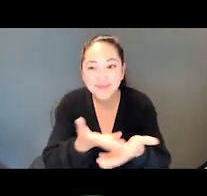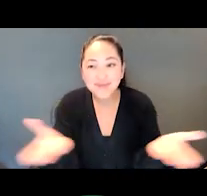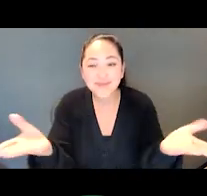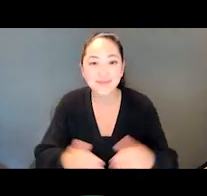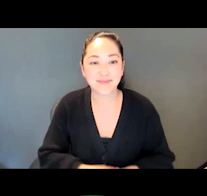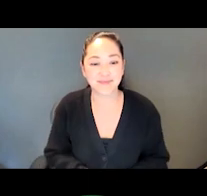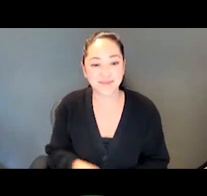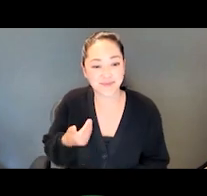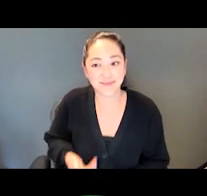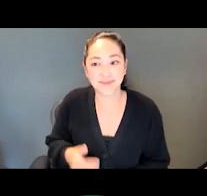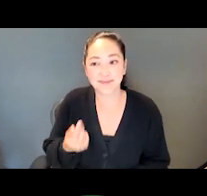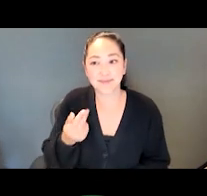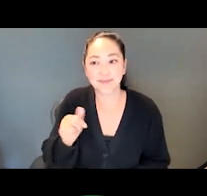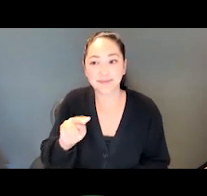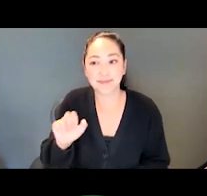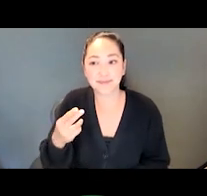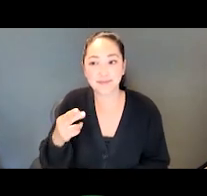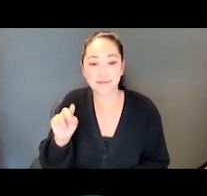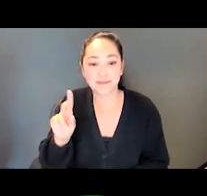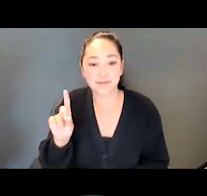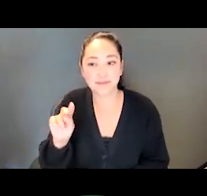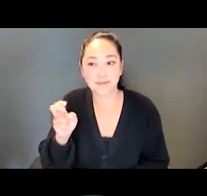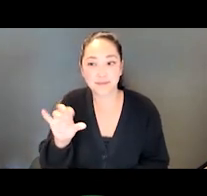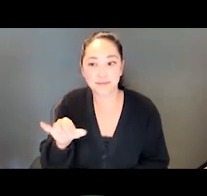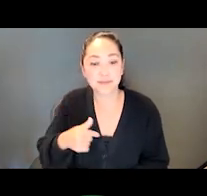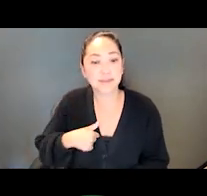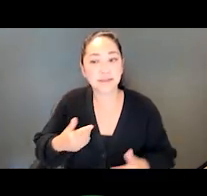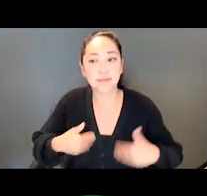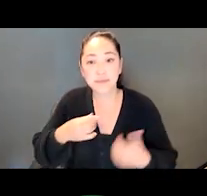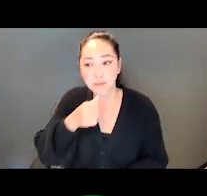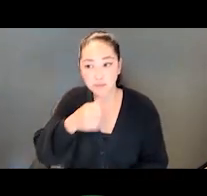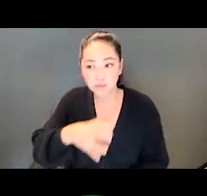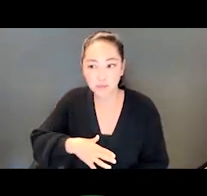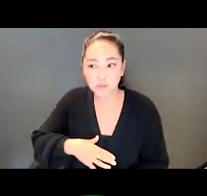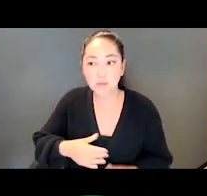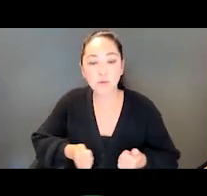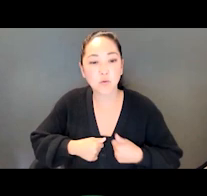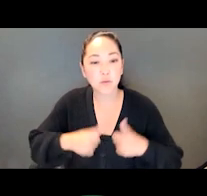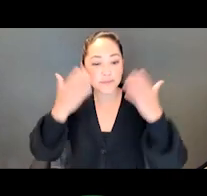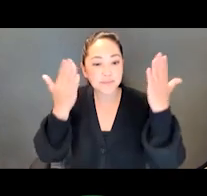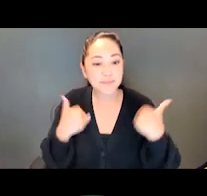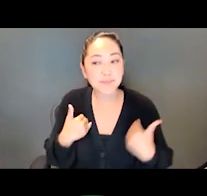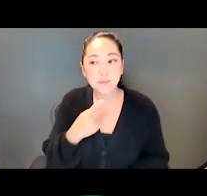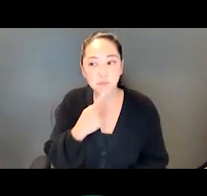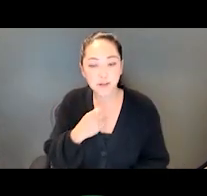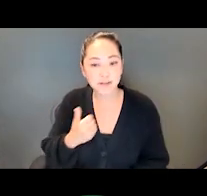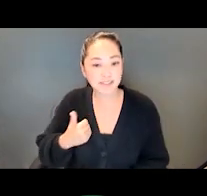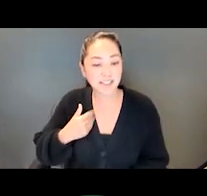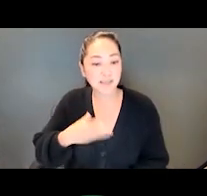Wearing a white shirt. I'm a research analyst with the Engineering Health Team and one of this year's conference team members.